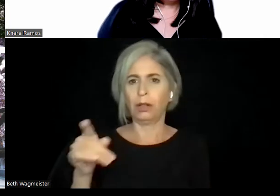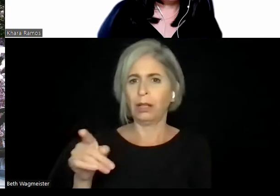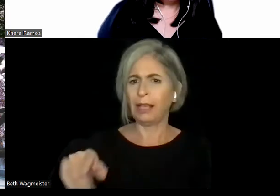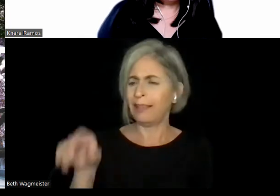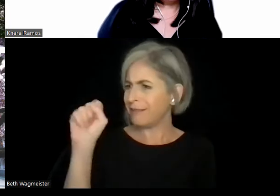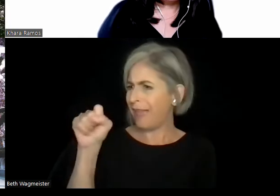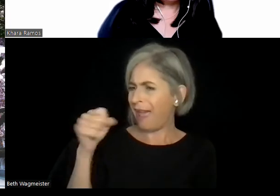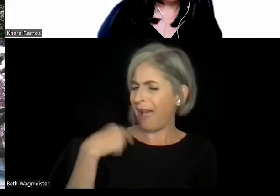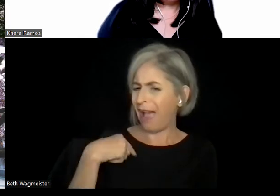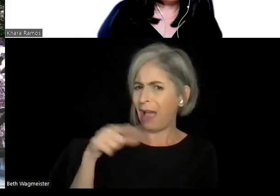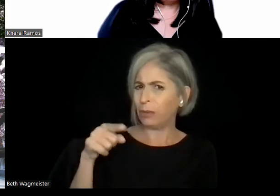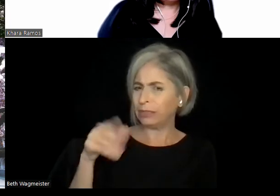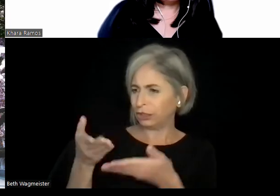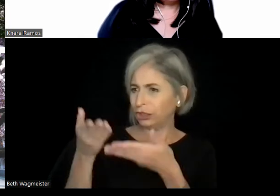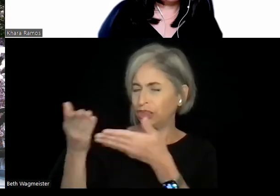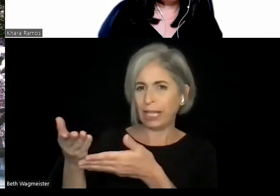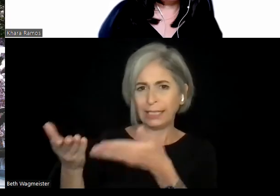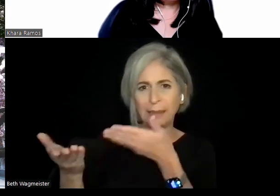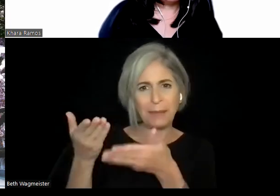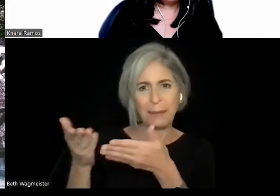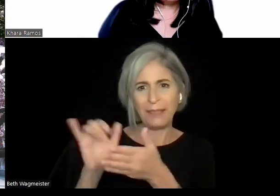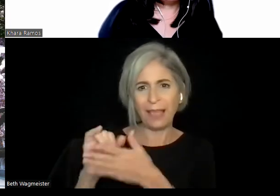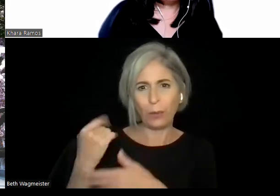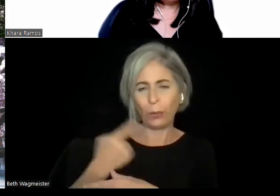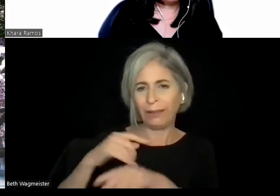one is for Dr. Brown and one is more general.